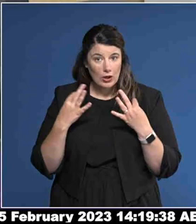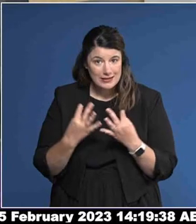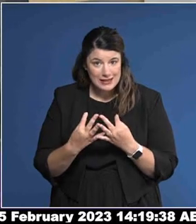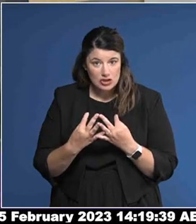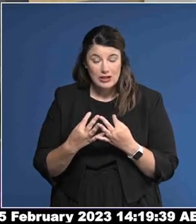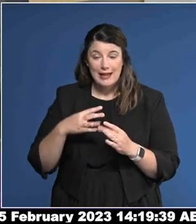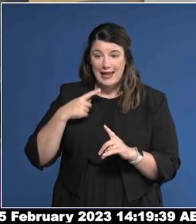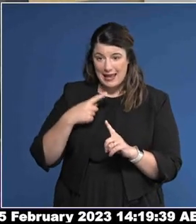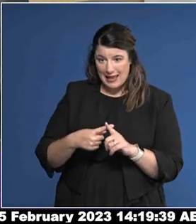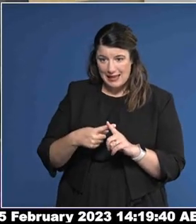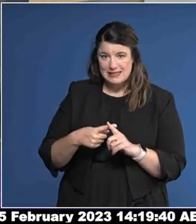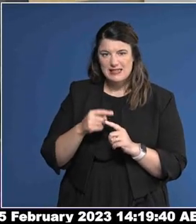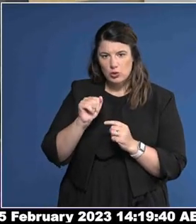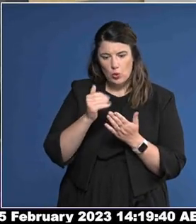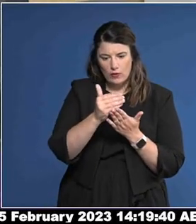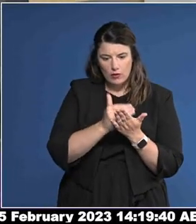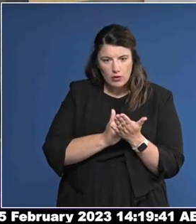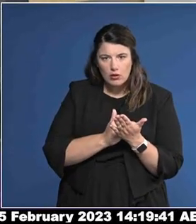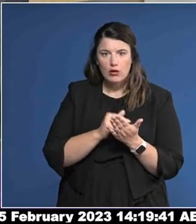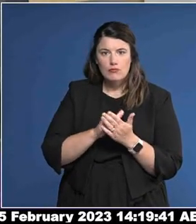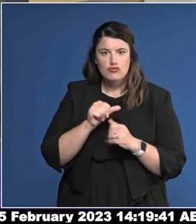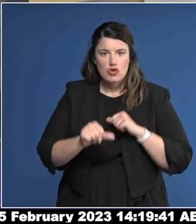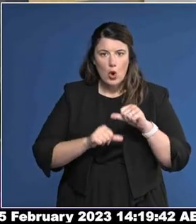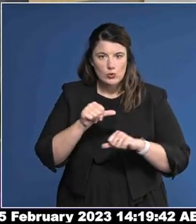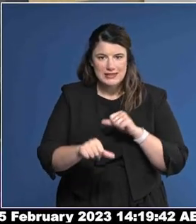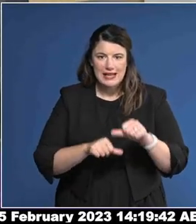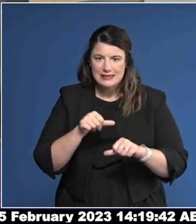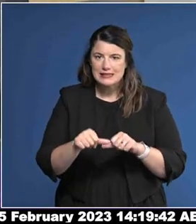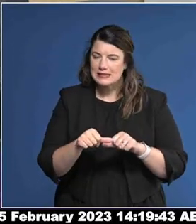framework maintained by Afford was fundamentally deficient in addressing the